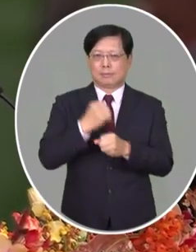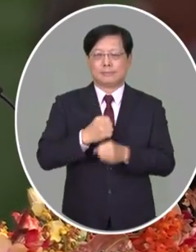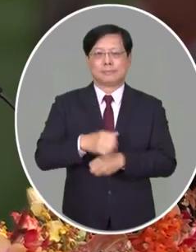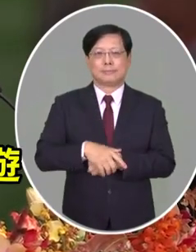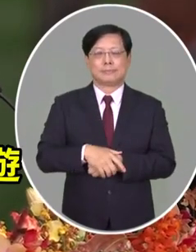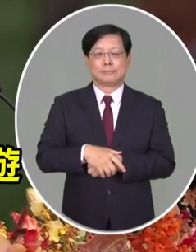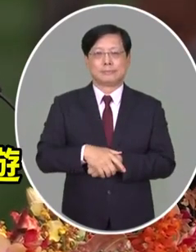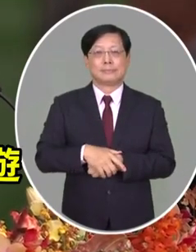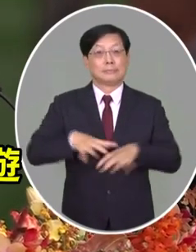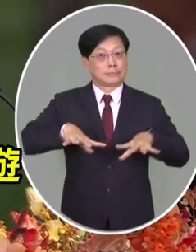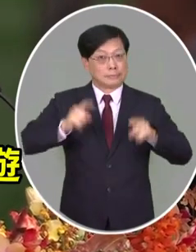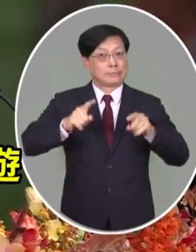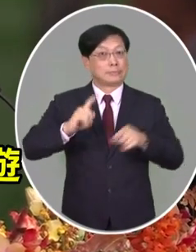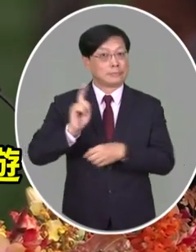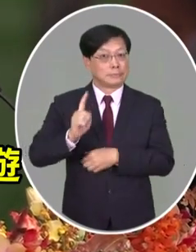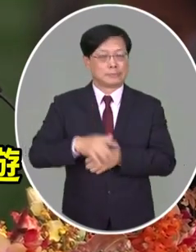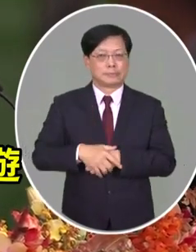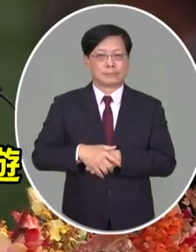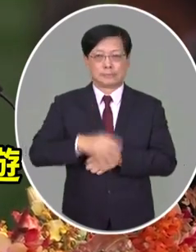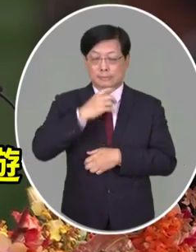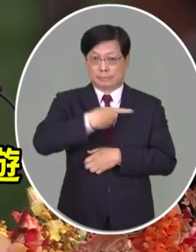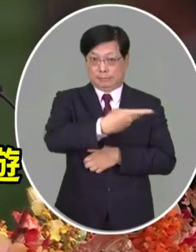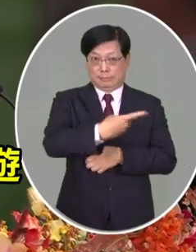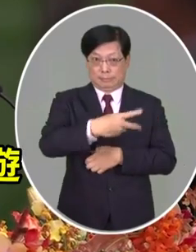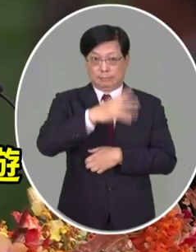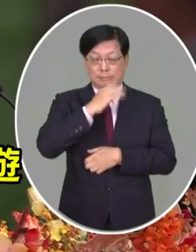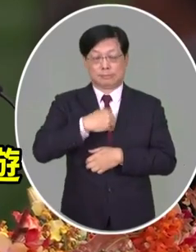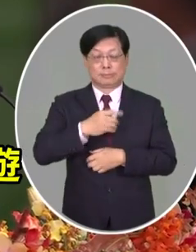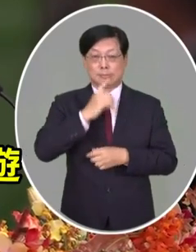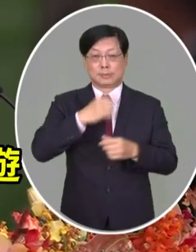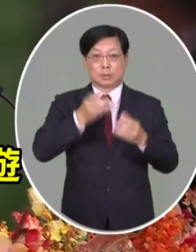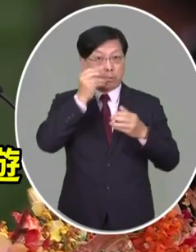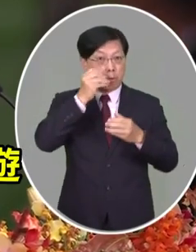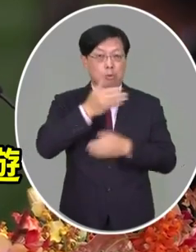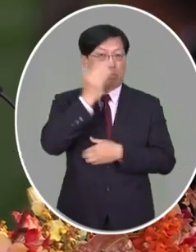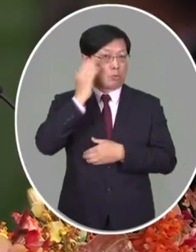can begin by restarting bilateral and reciprocal tourism